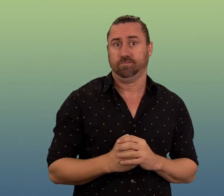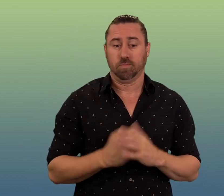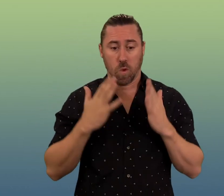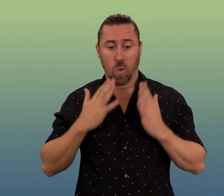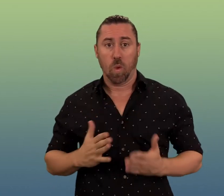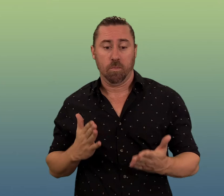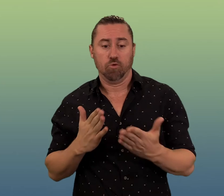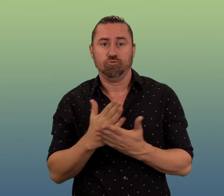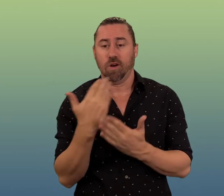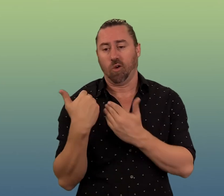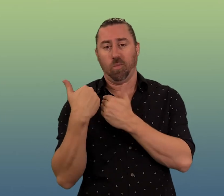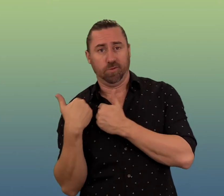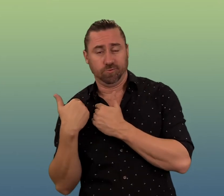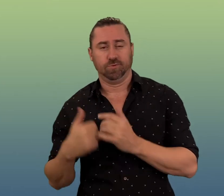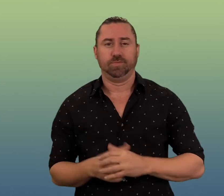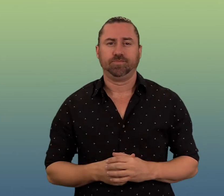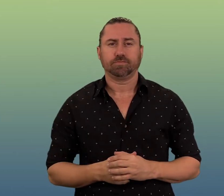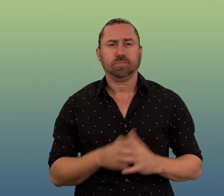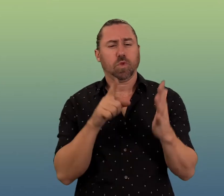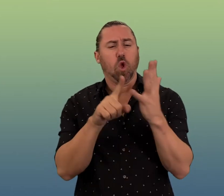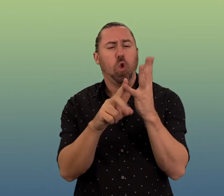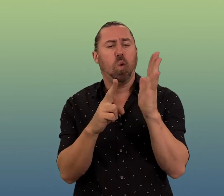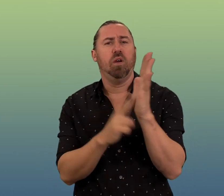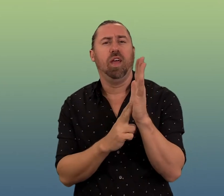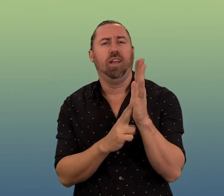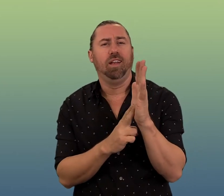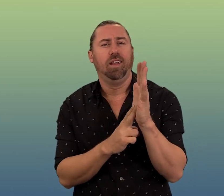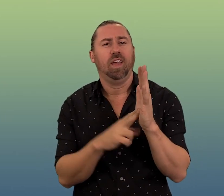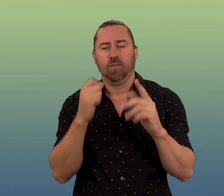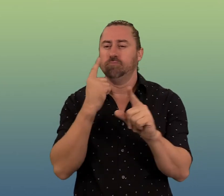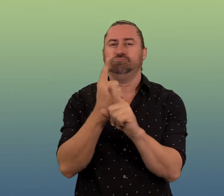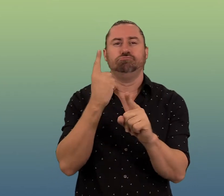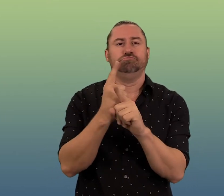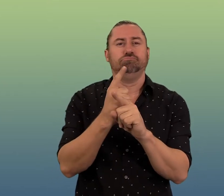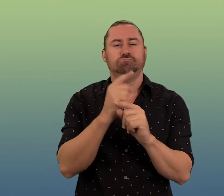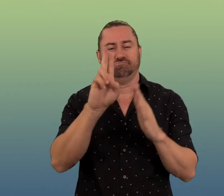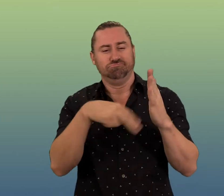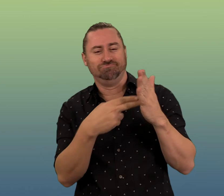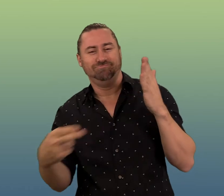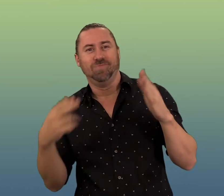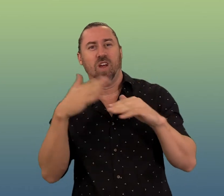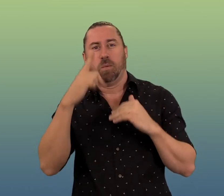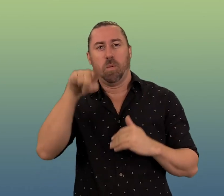Human rights obligations. The United Nations Universal Declaration of Human Rights